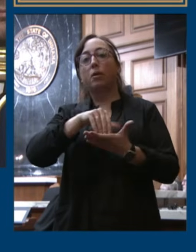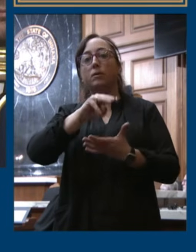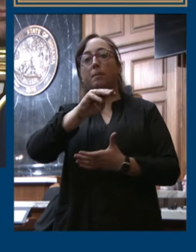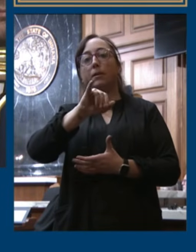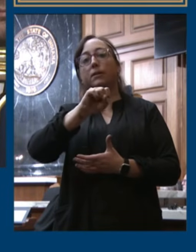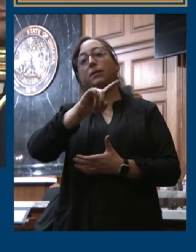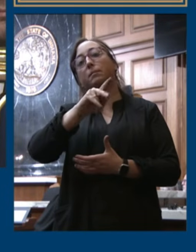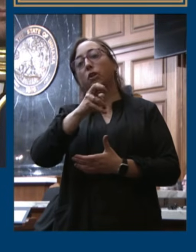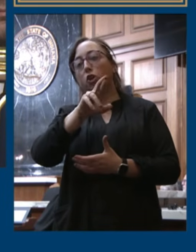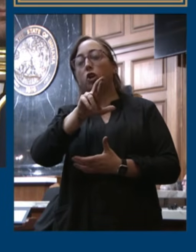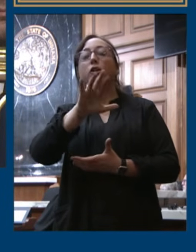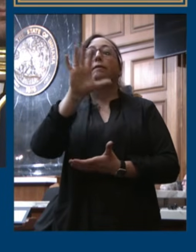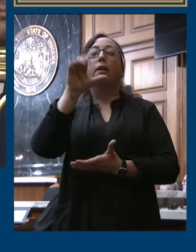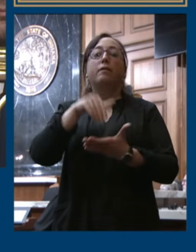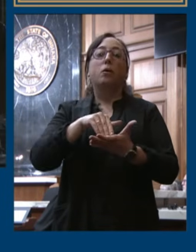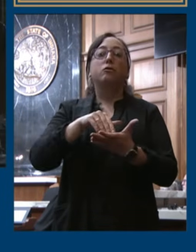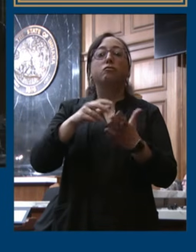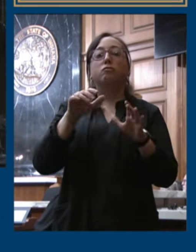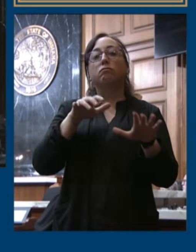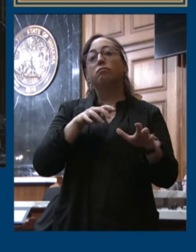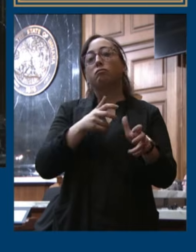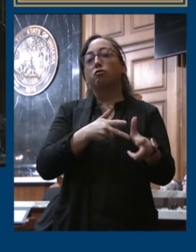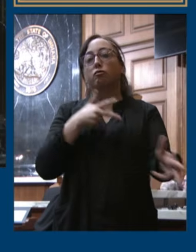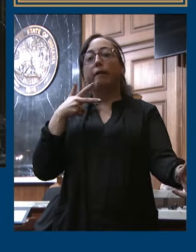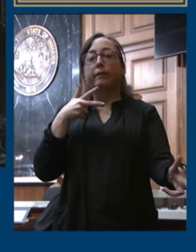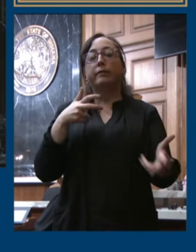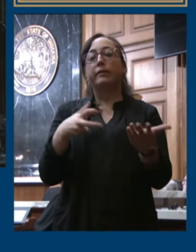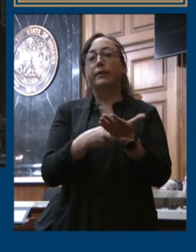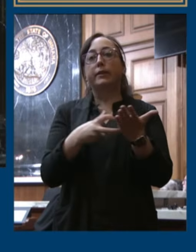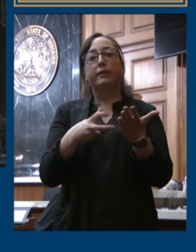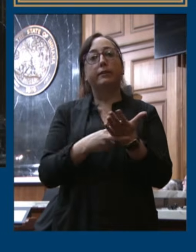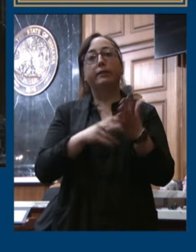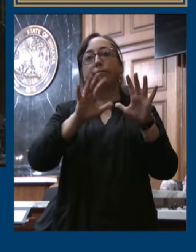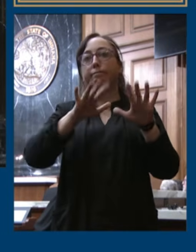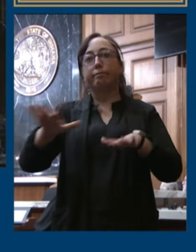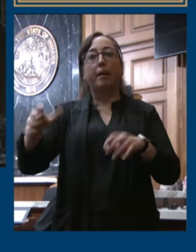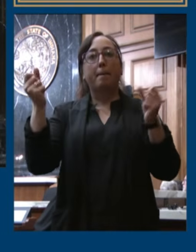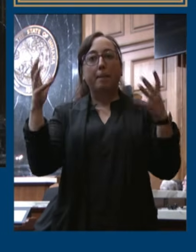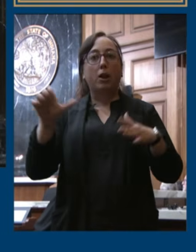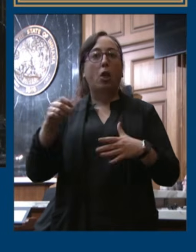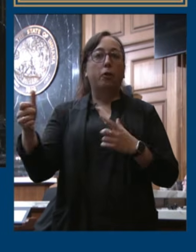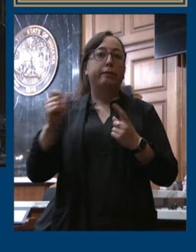CITATIONS, 500 JUVENILE DELINQUENCY PETITIONS, AND HUNDREDS OF OTHER CASES.